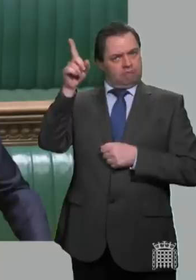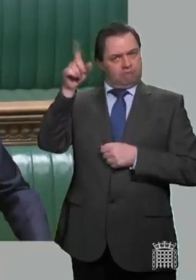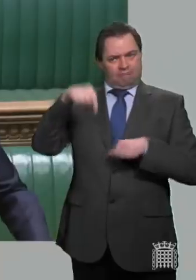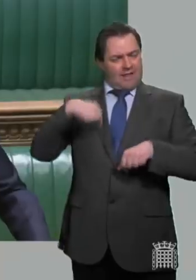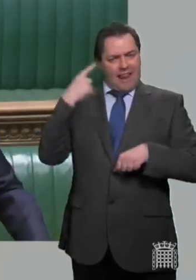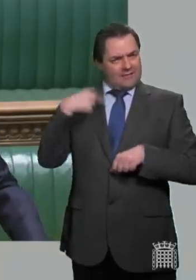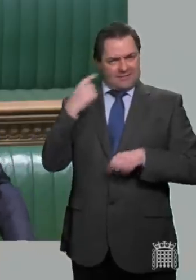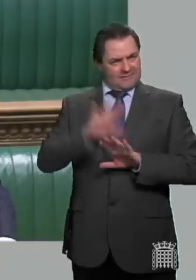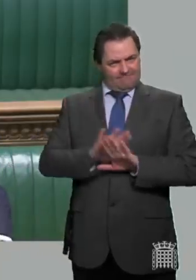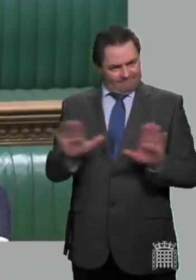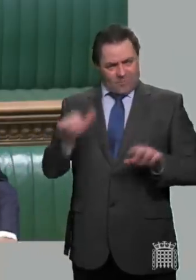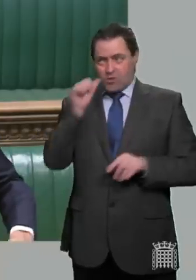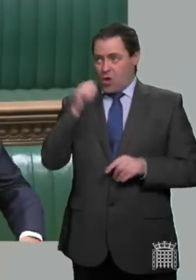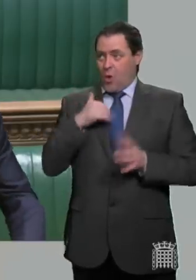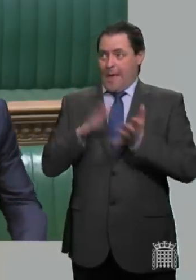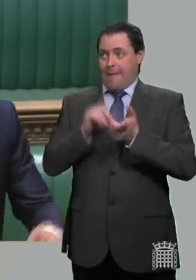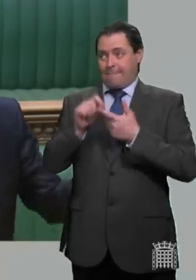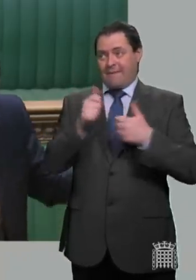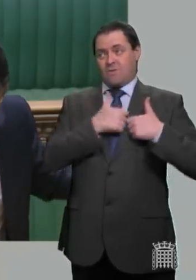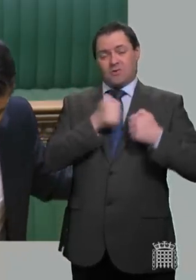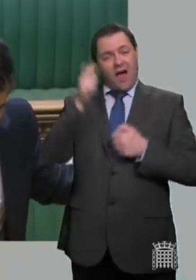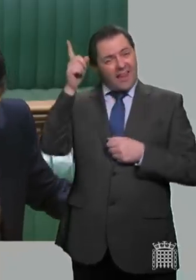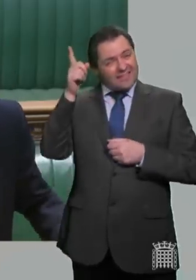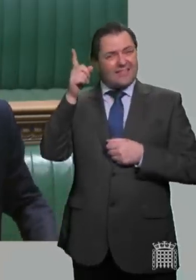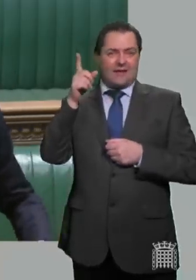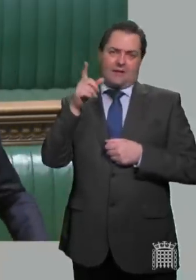the Member for Darlington (Peter Gibson) will particularly welcome this announcement.